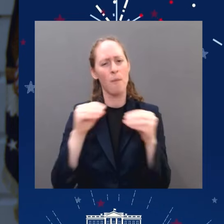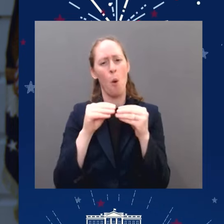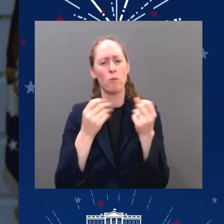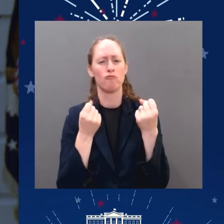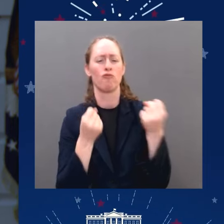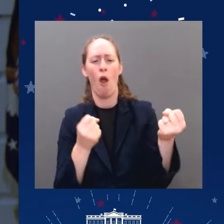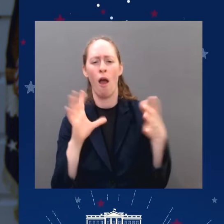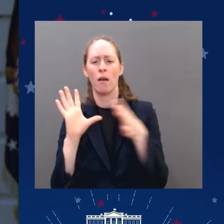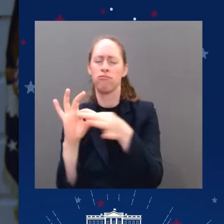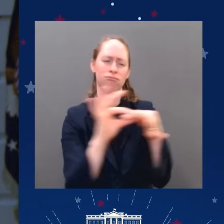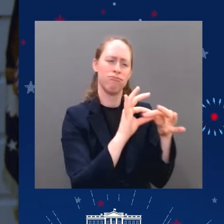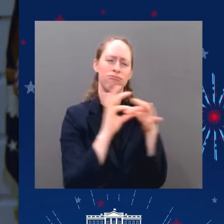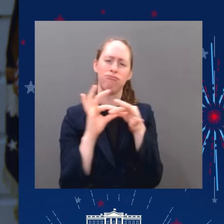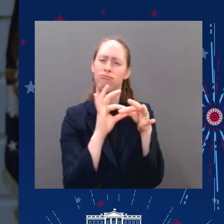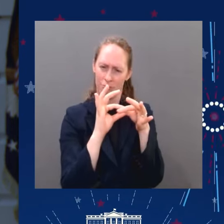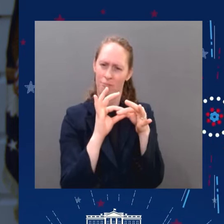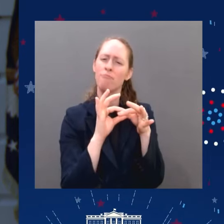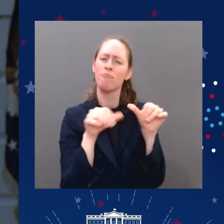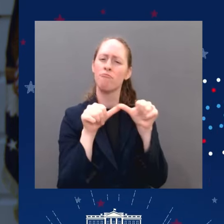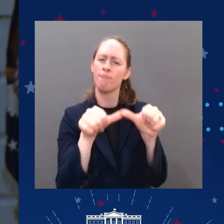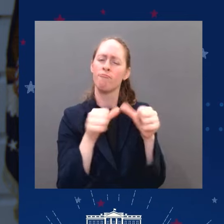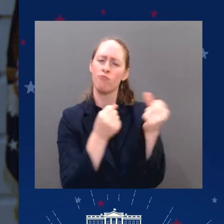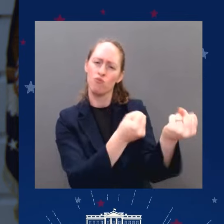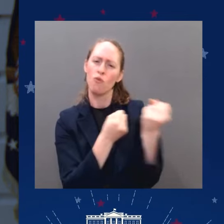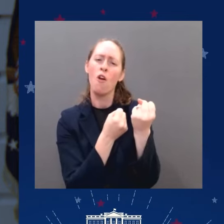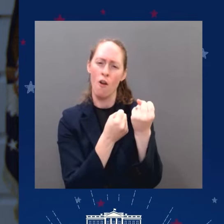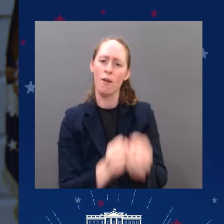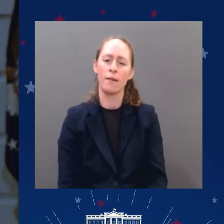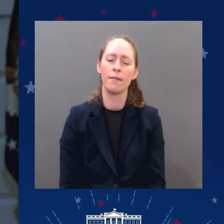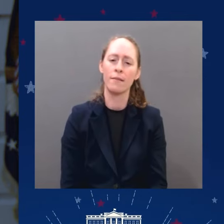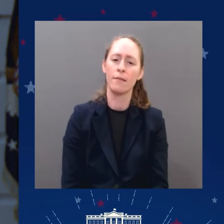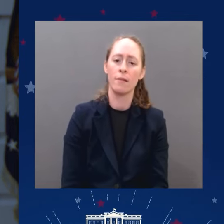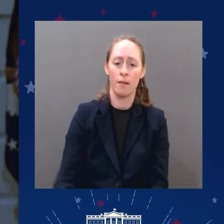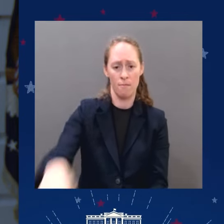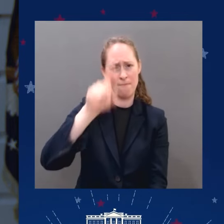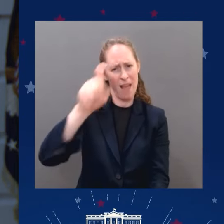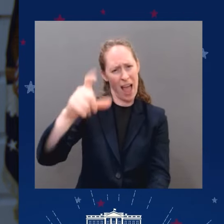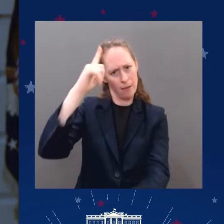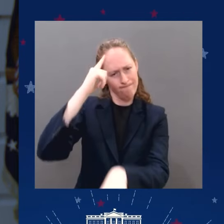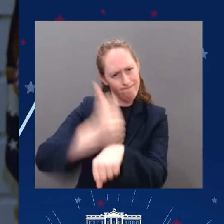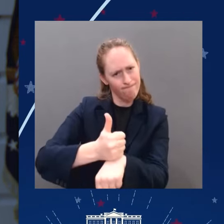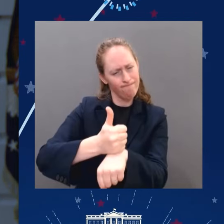to choose unity and unity of purpose. As I look out tonight, here at the White House,